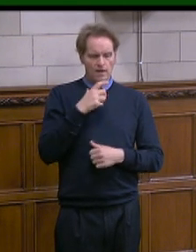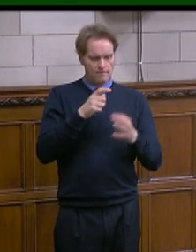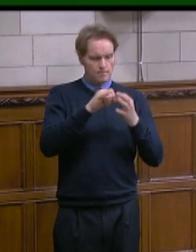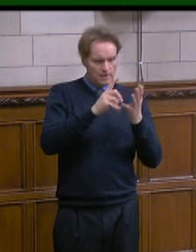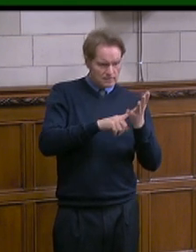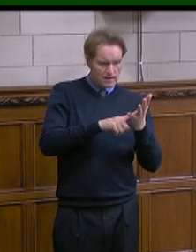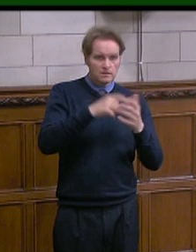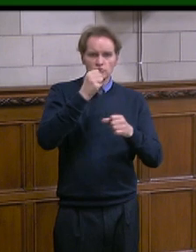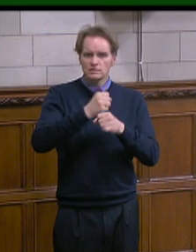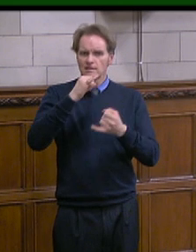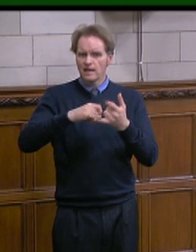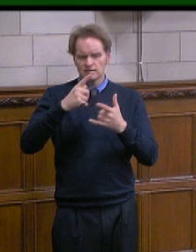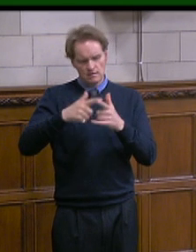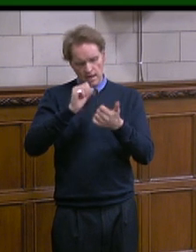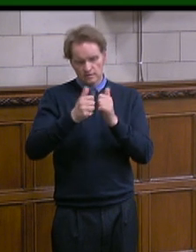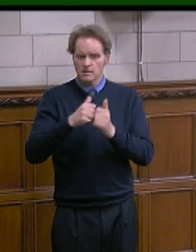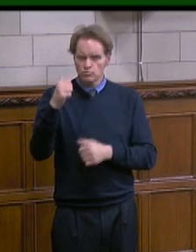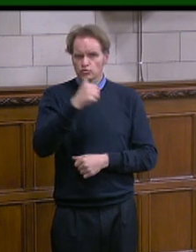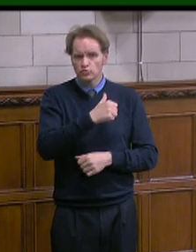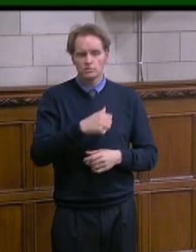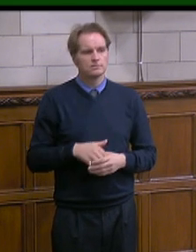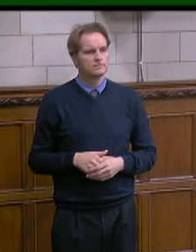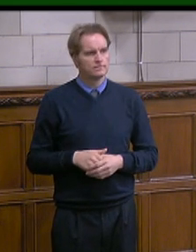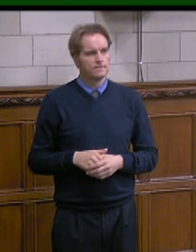First, we must ensure equality.